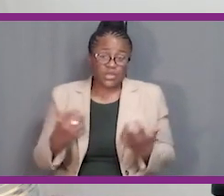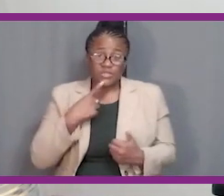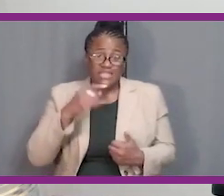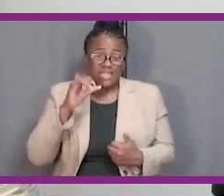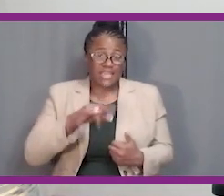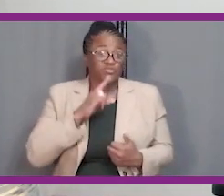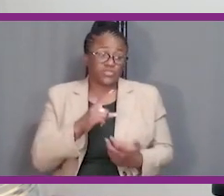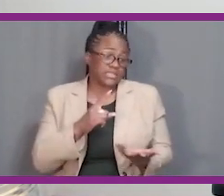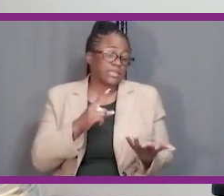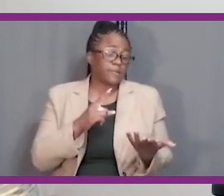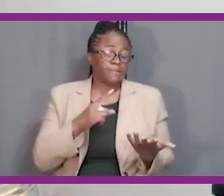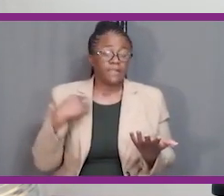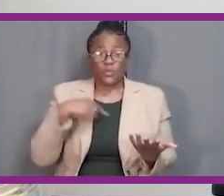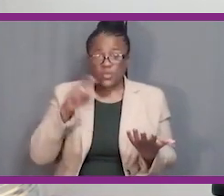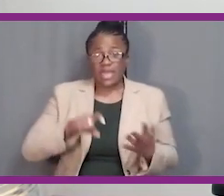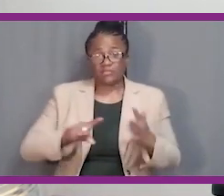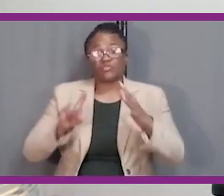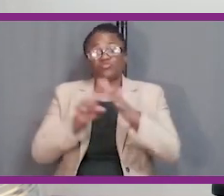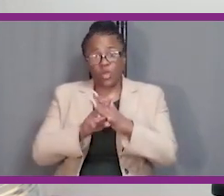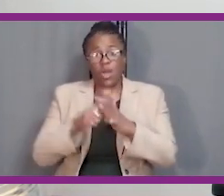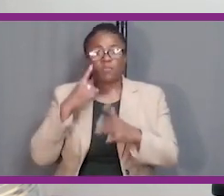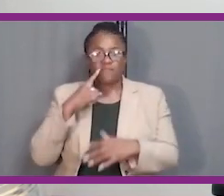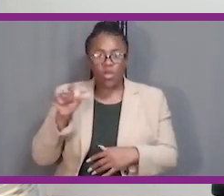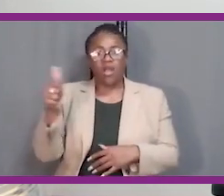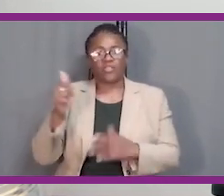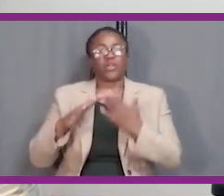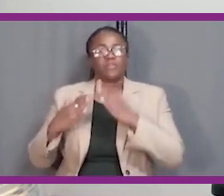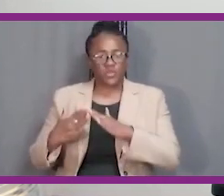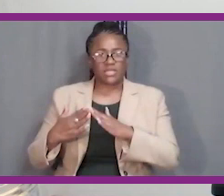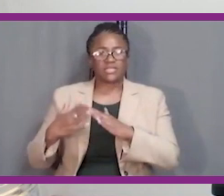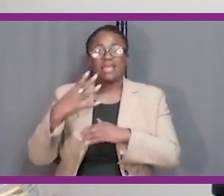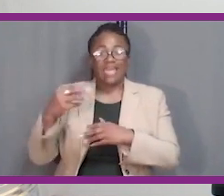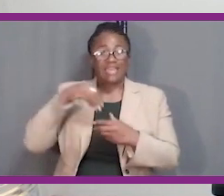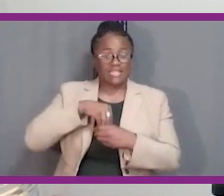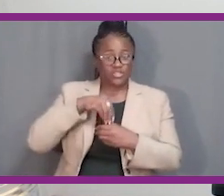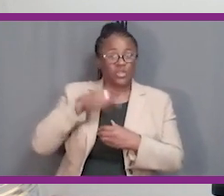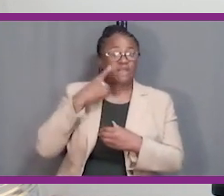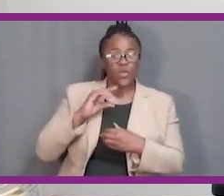internally inside of the disability community, and the disability political community in particular.